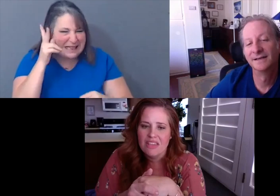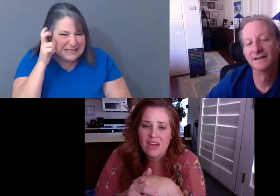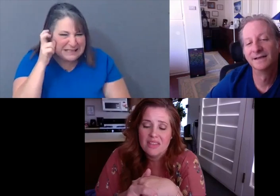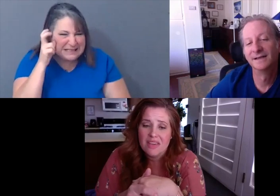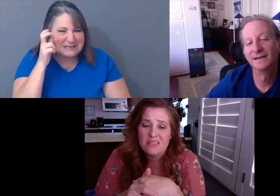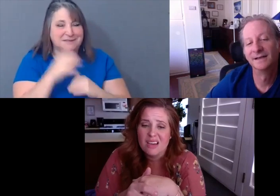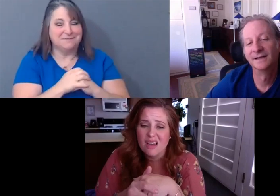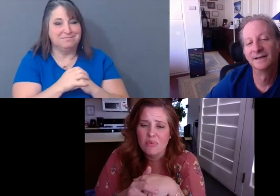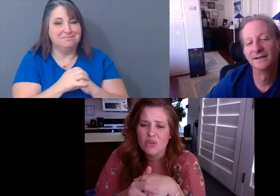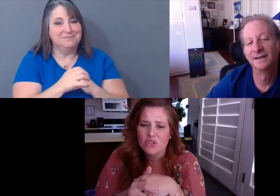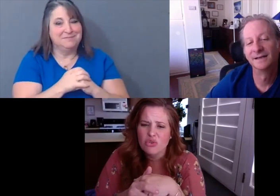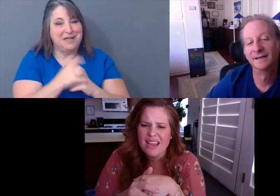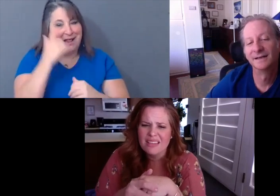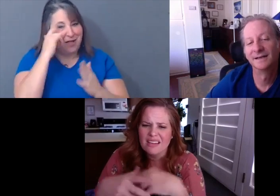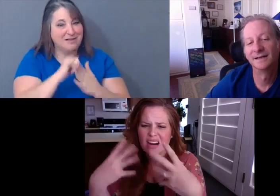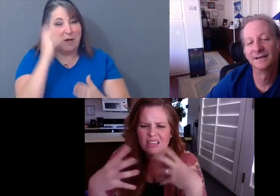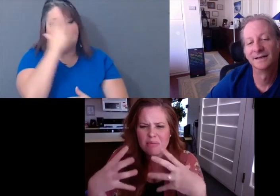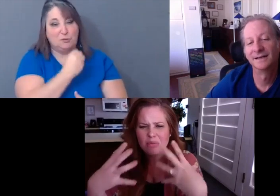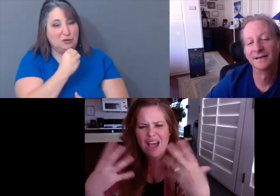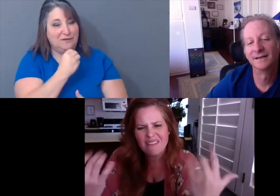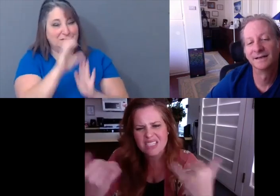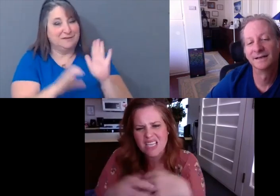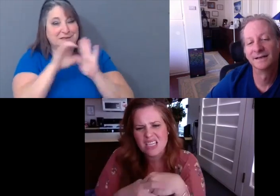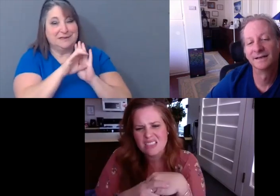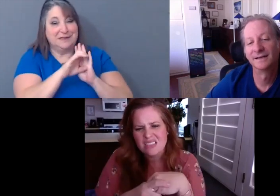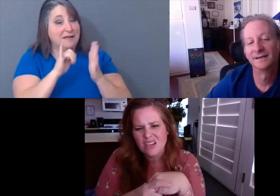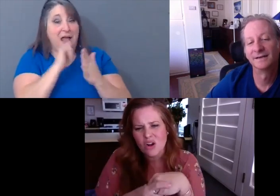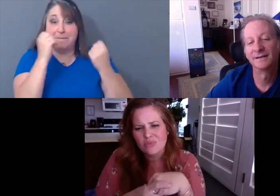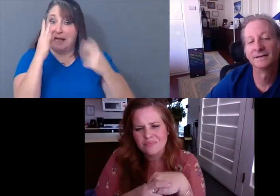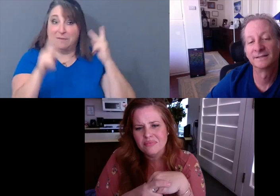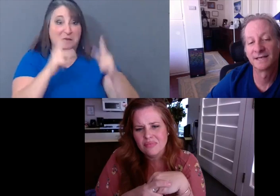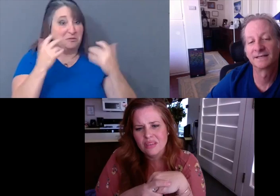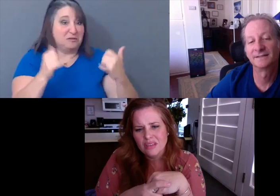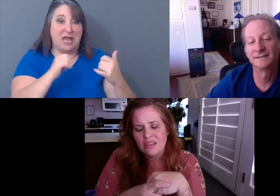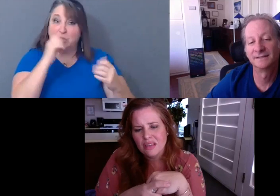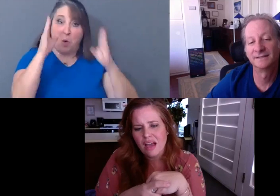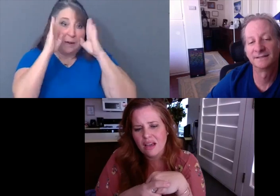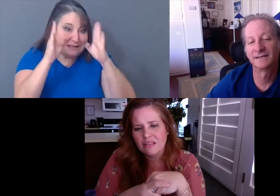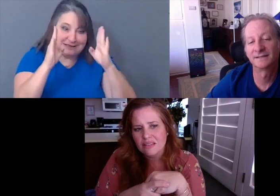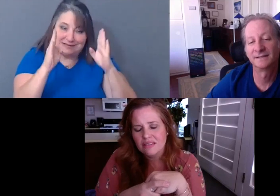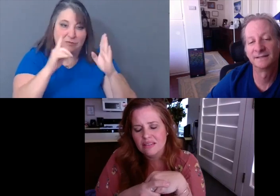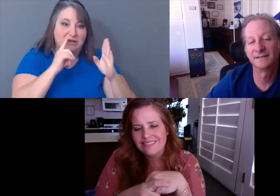I thought that that's a beautiful trait that not a lot of people have these days, you know? Exactly, exactly.